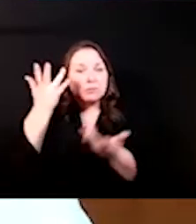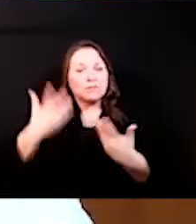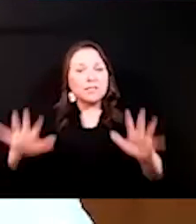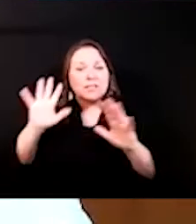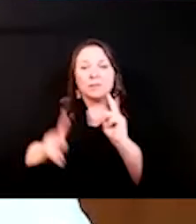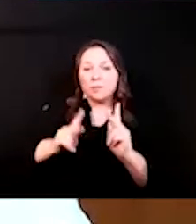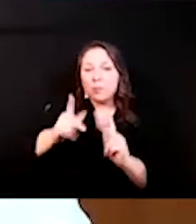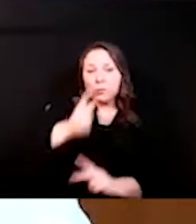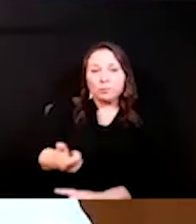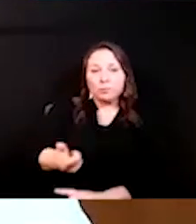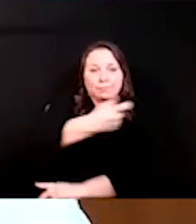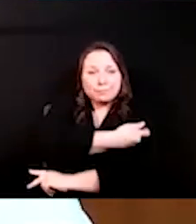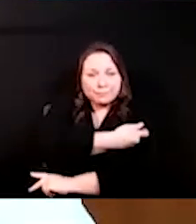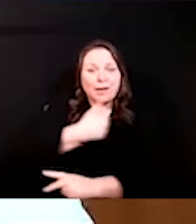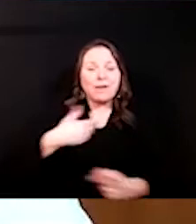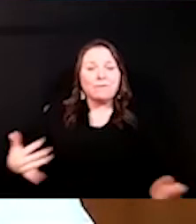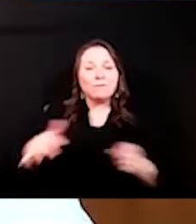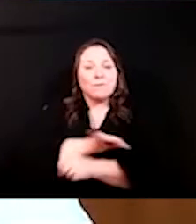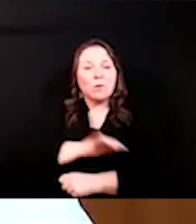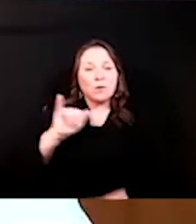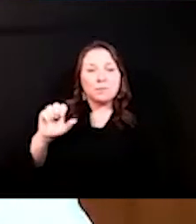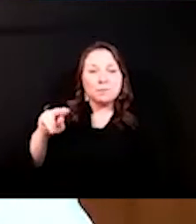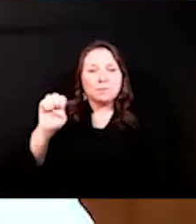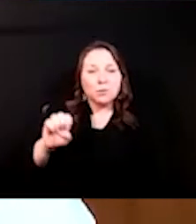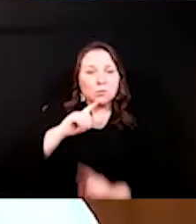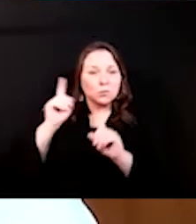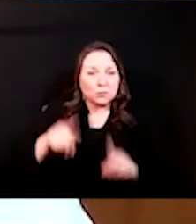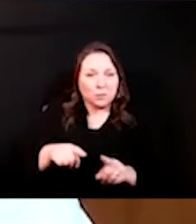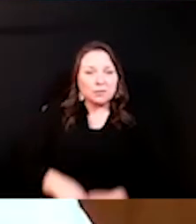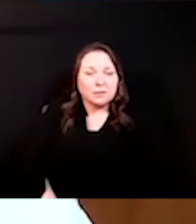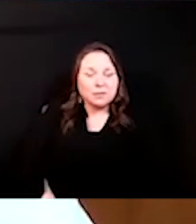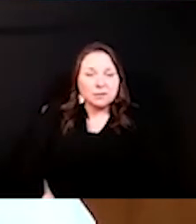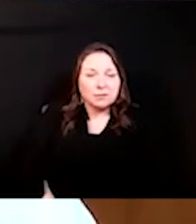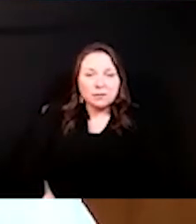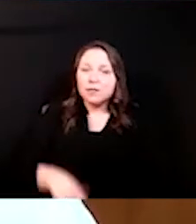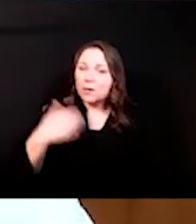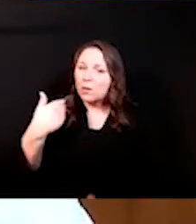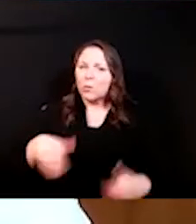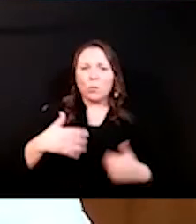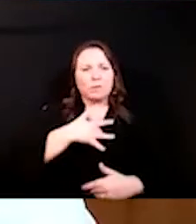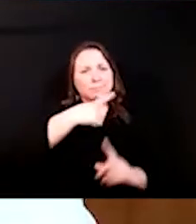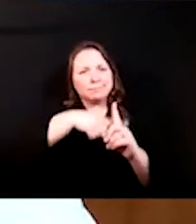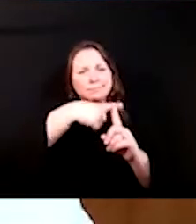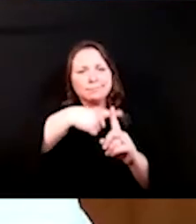WHO RECEIVE THE VACCINE HAD A FULL IMMUNE RESPONSE OVER THAT PERIOD OF TIME, WHICH IS EXTREMELY PROMISING AND WE CAN